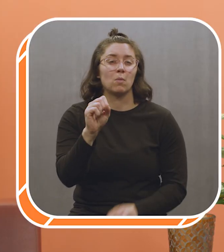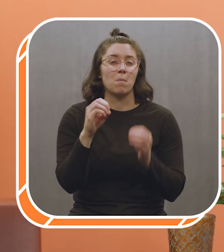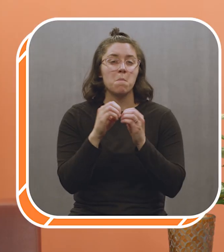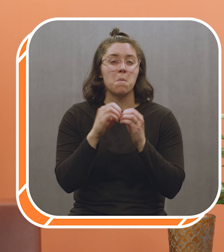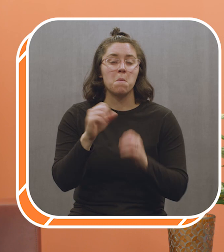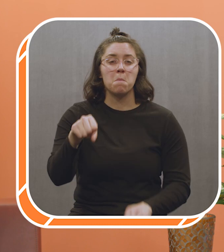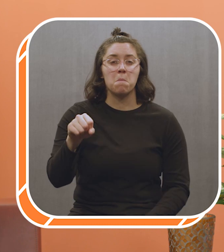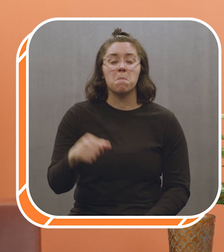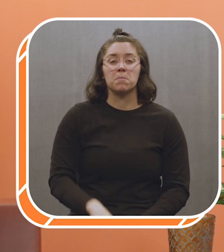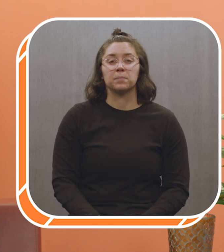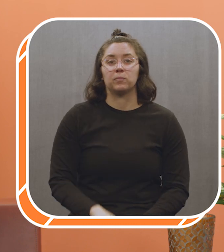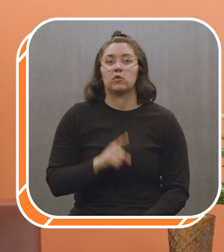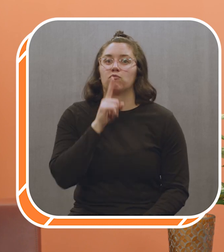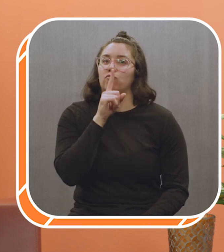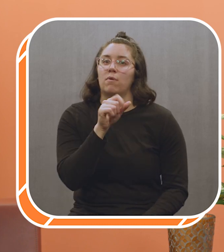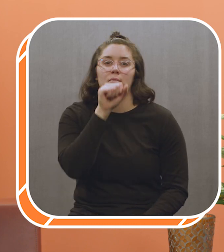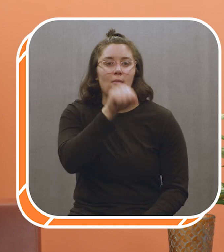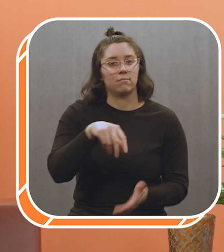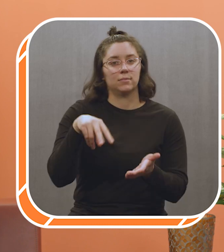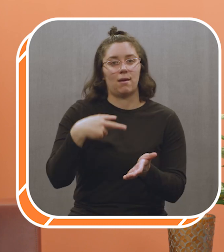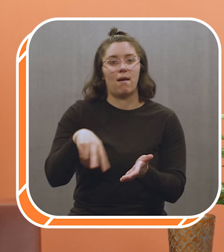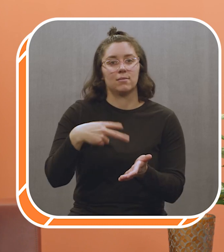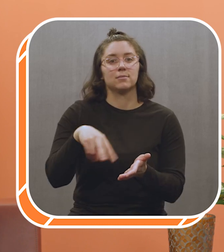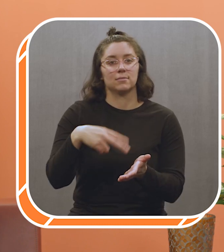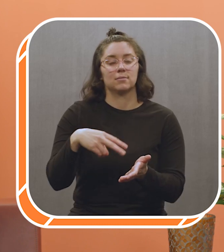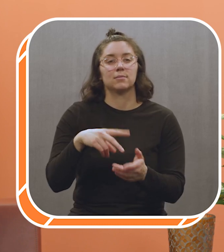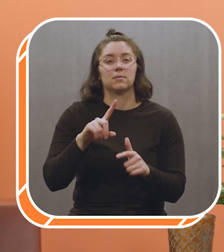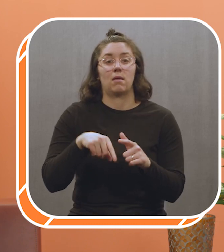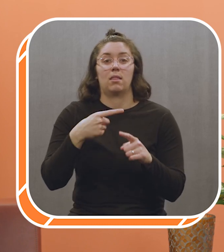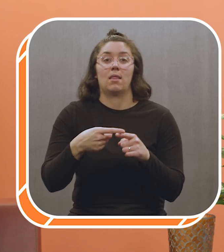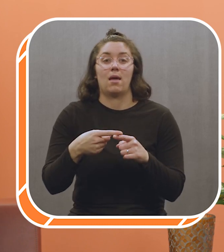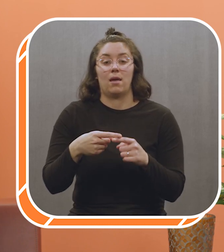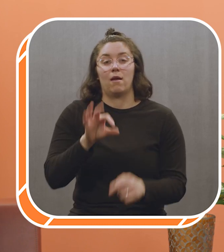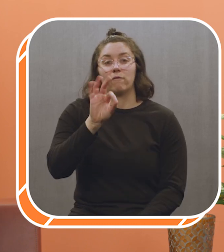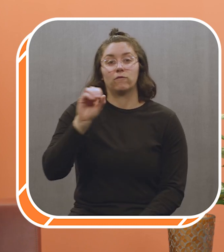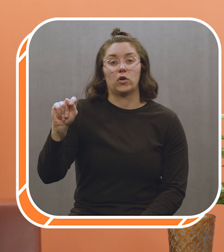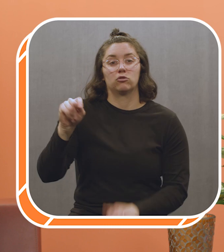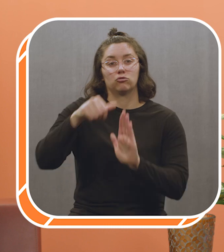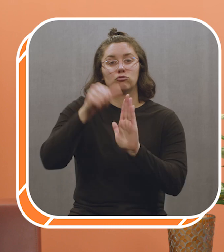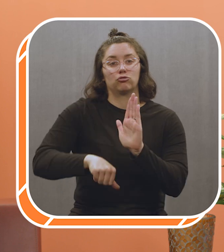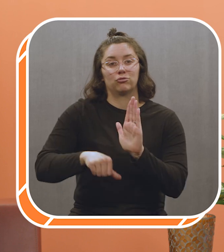So, I really loved dance. And then I had to get foot surgery in ninth grade.